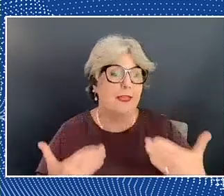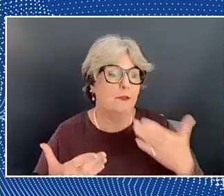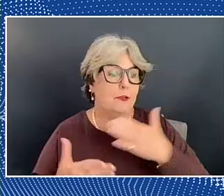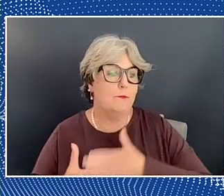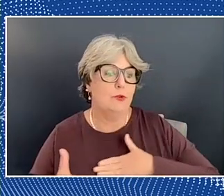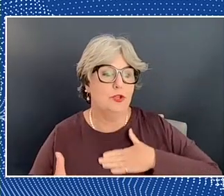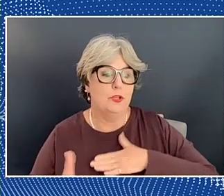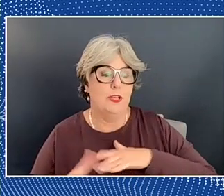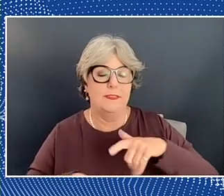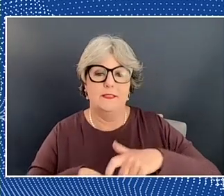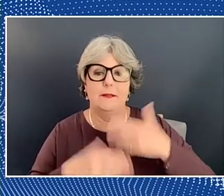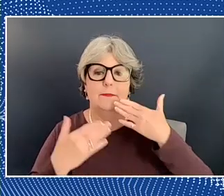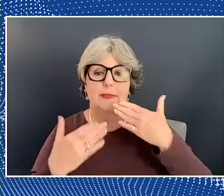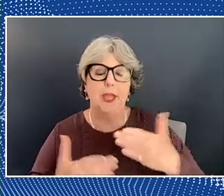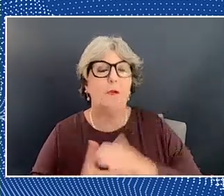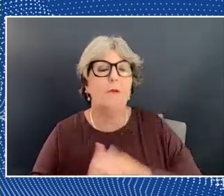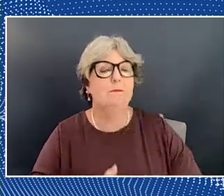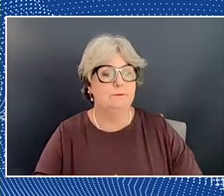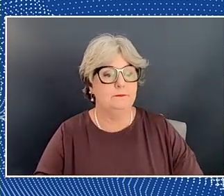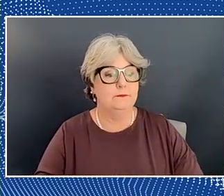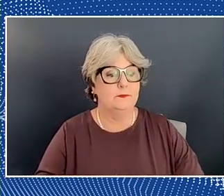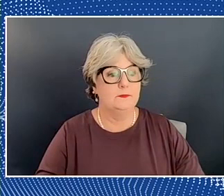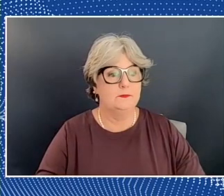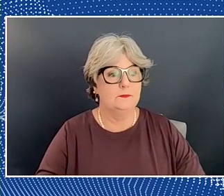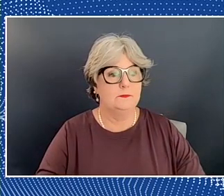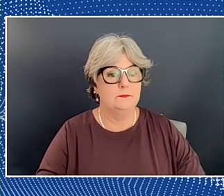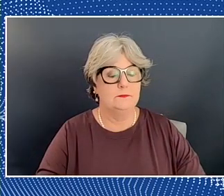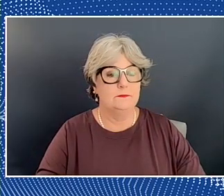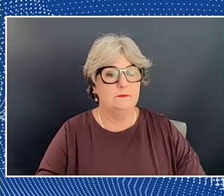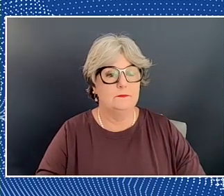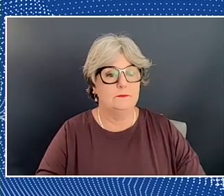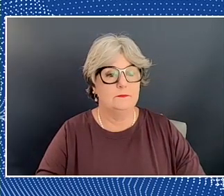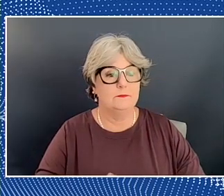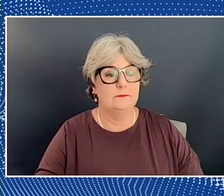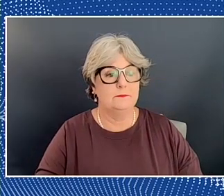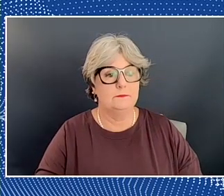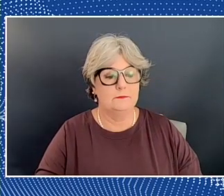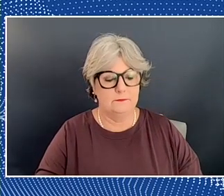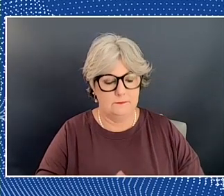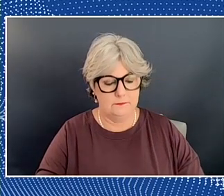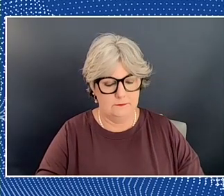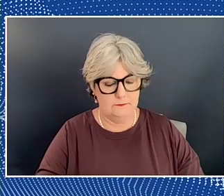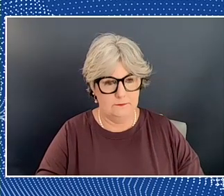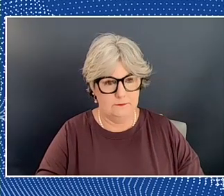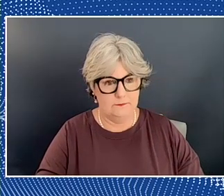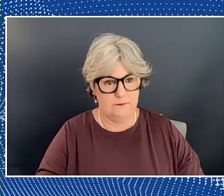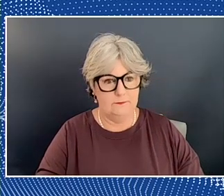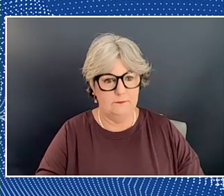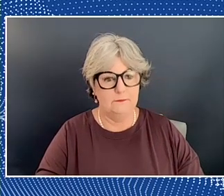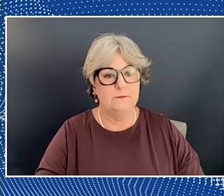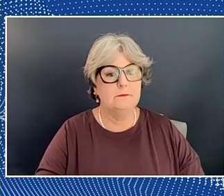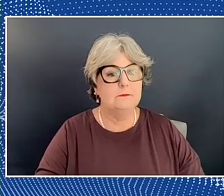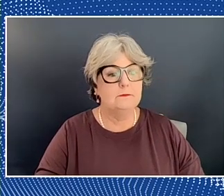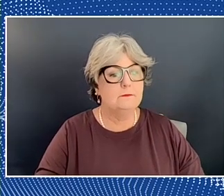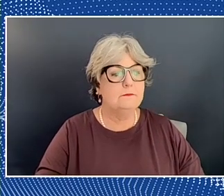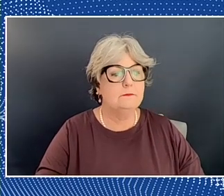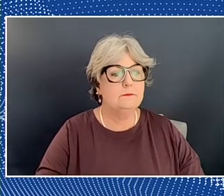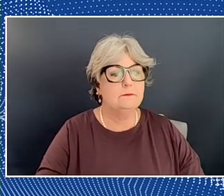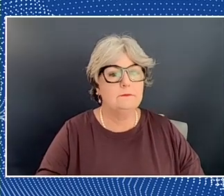Thank you. Next, Brady? Alright. I just admitted Dorien Rogers, who's here representing himself.